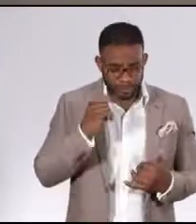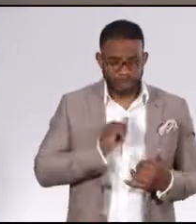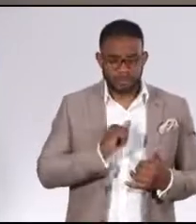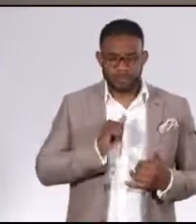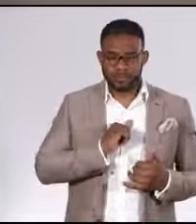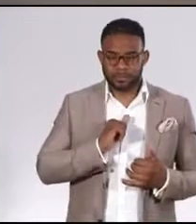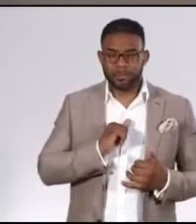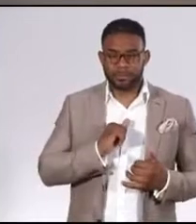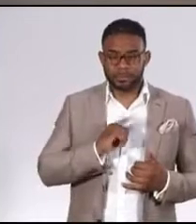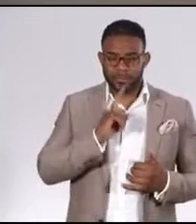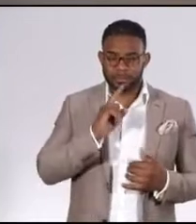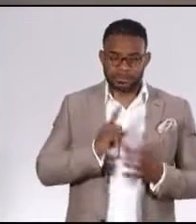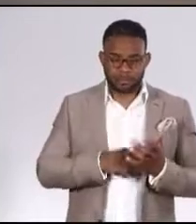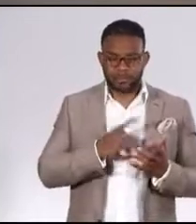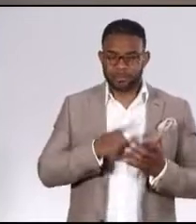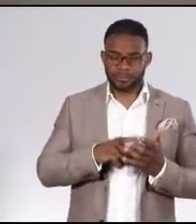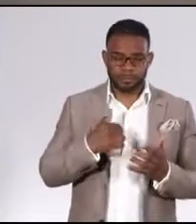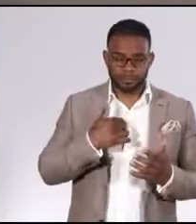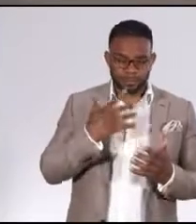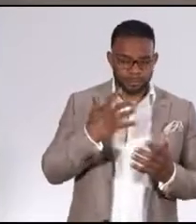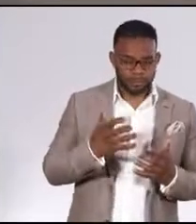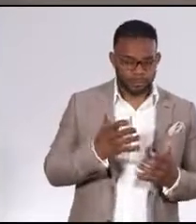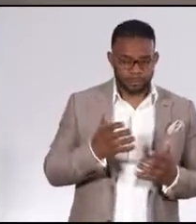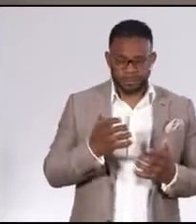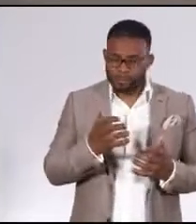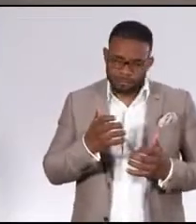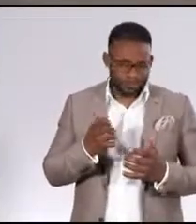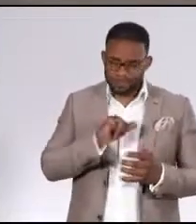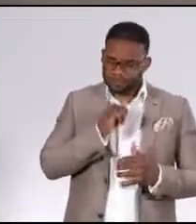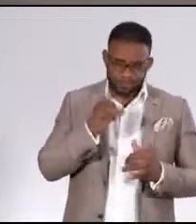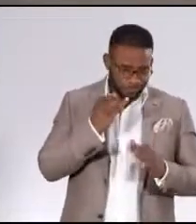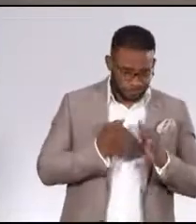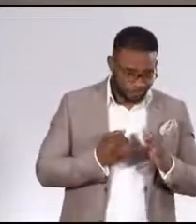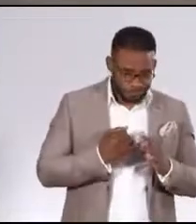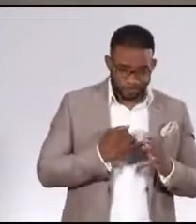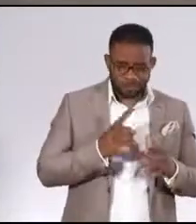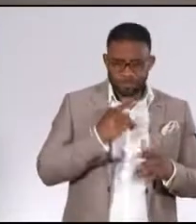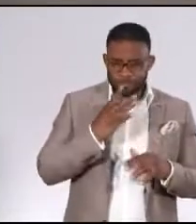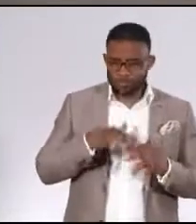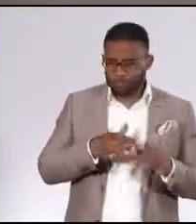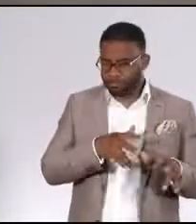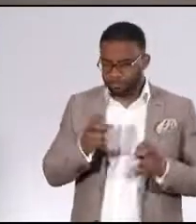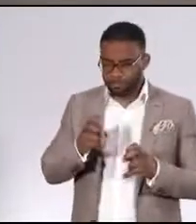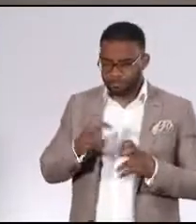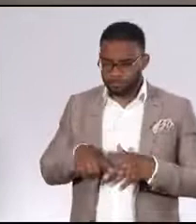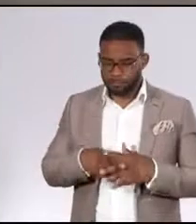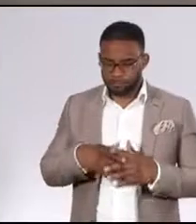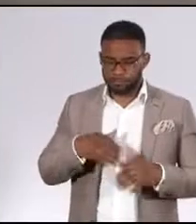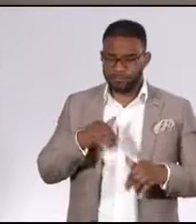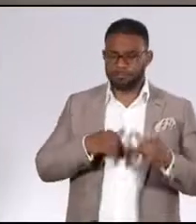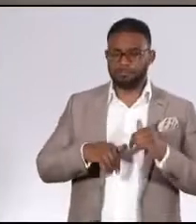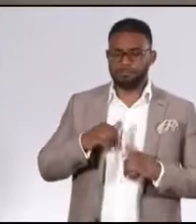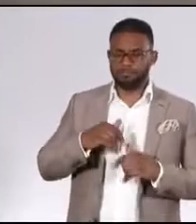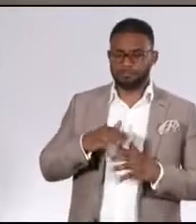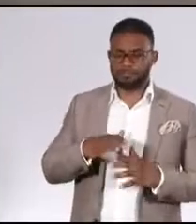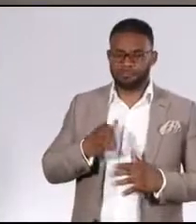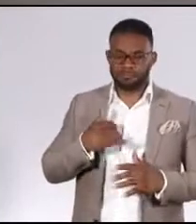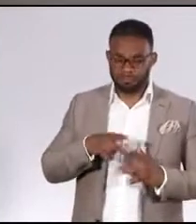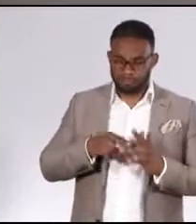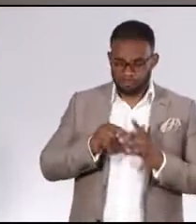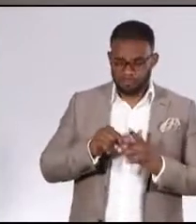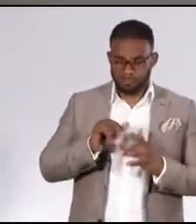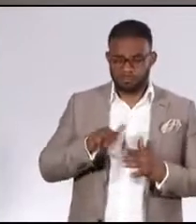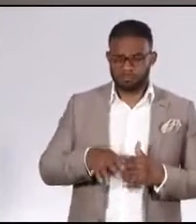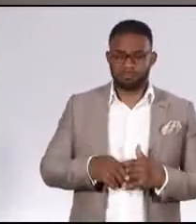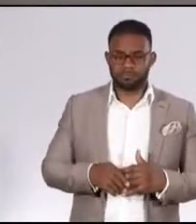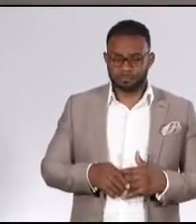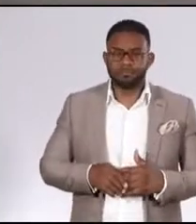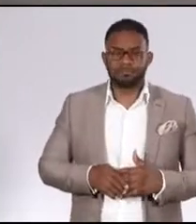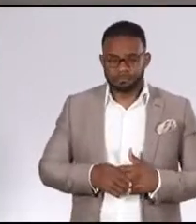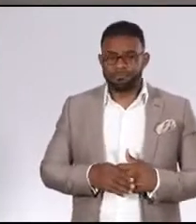there are times when I want to retreat into isolation, rather than take the initiatives that would allow me to continue to be an active member of society.